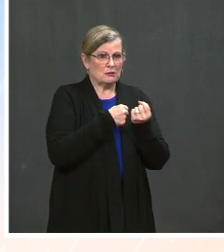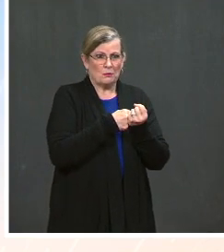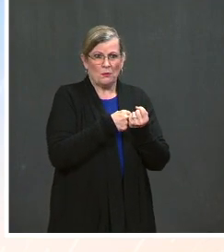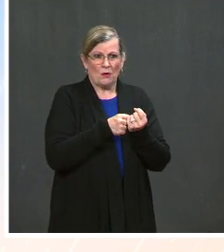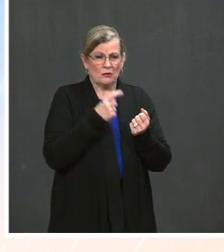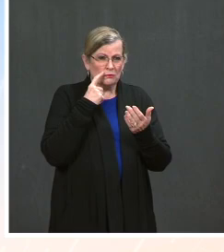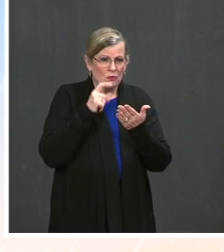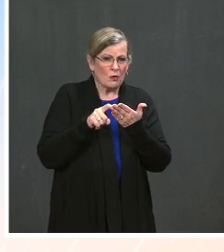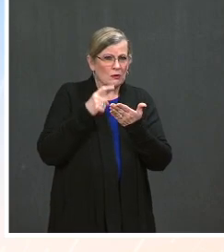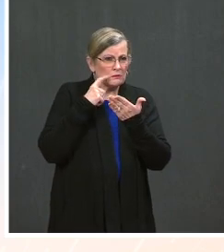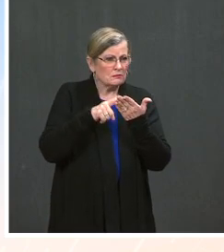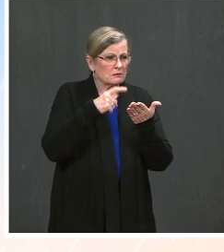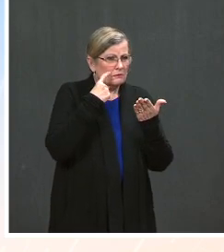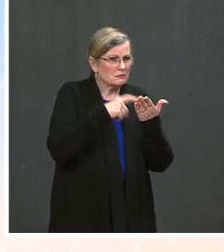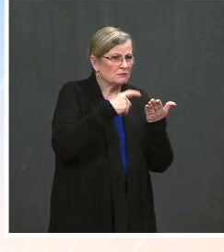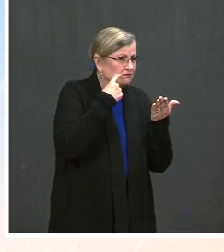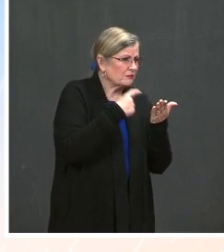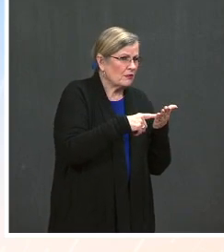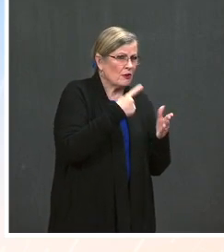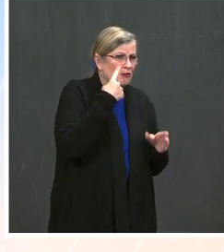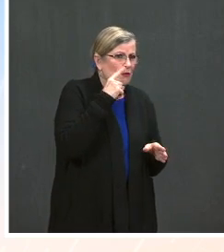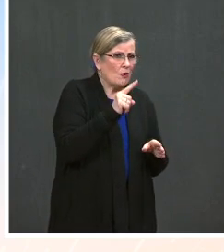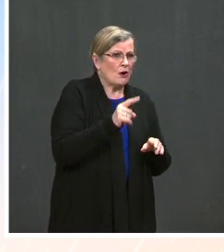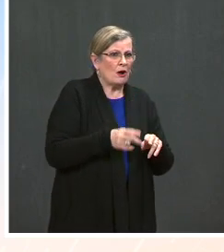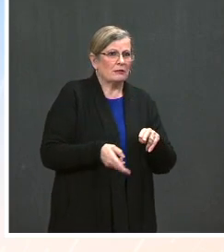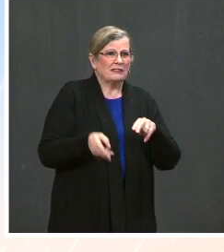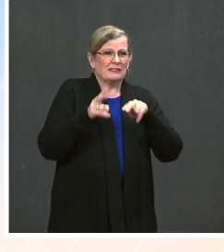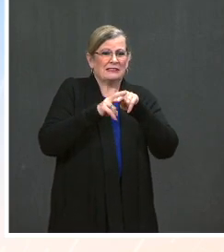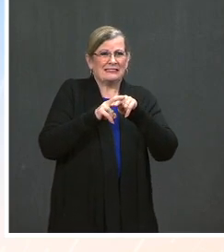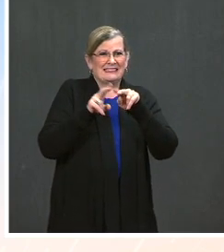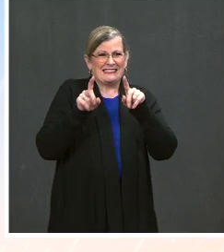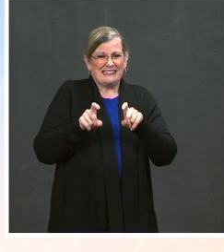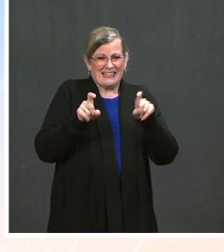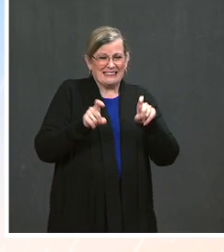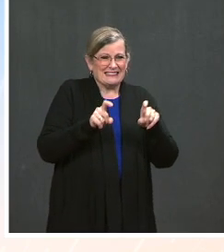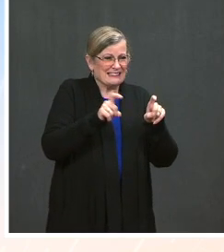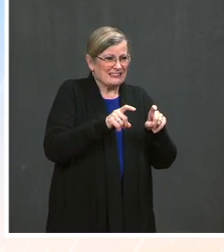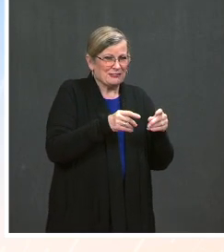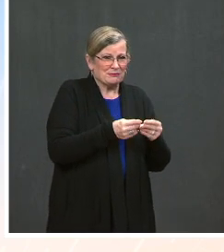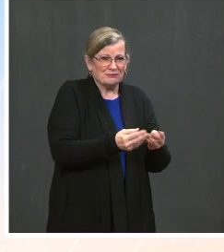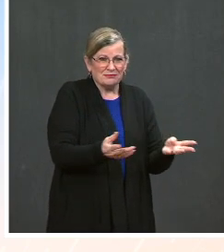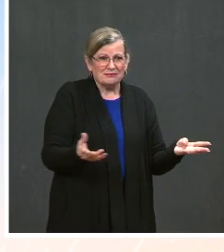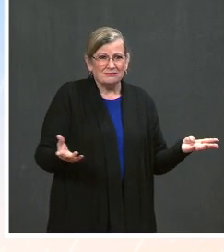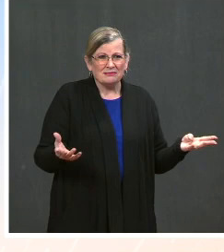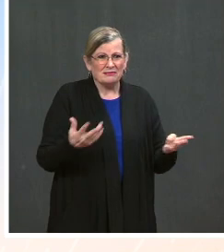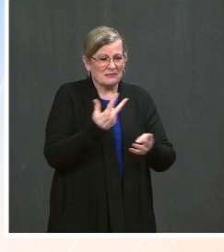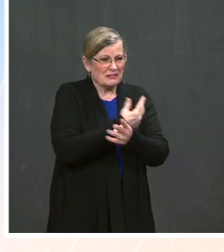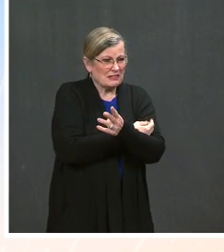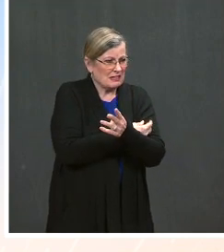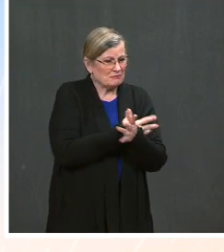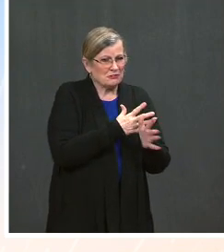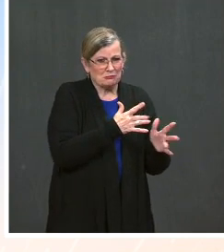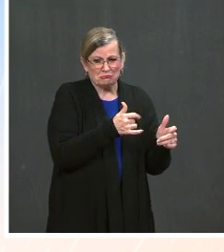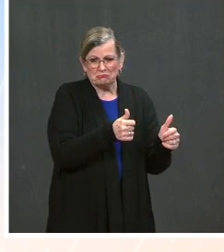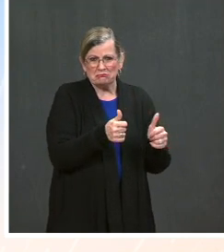But when we -- when Reuters asks -- poll, you know, Republicans, they are -- the support is very partisan.